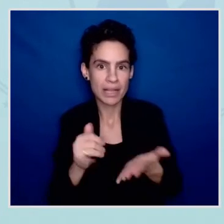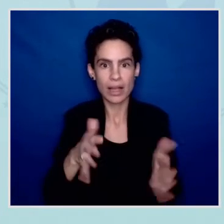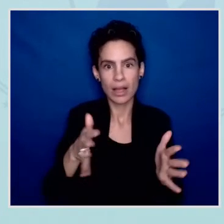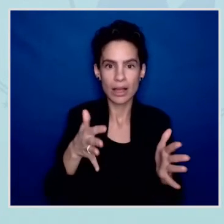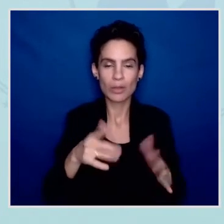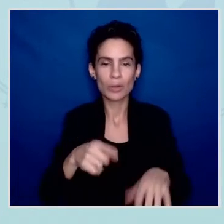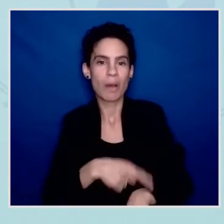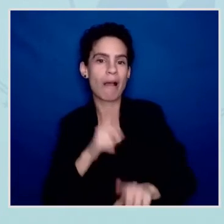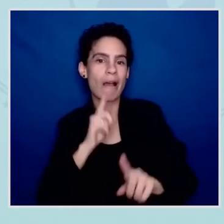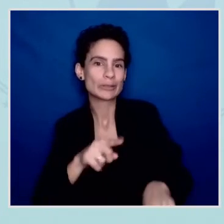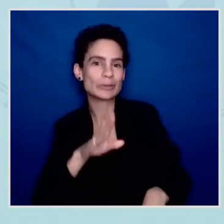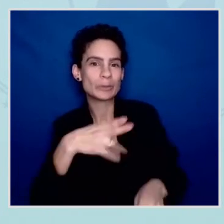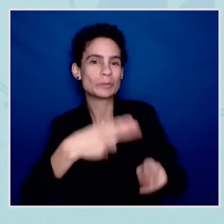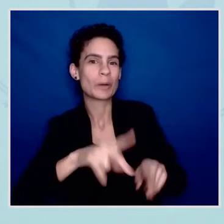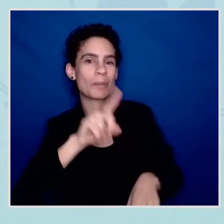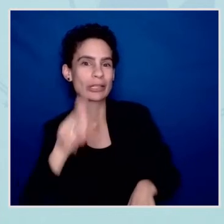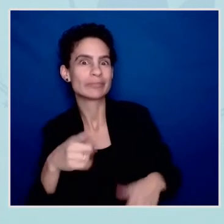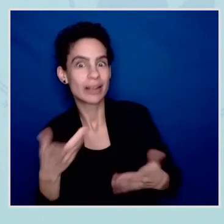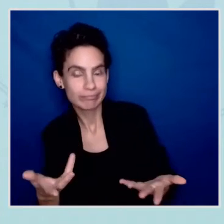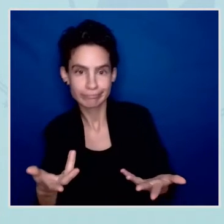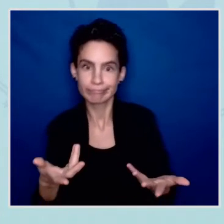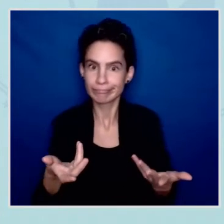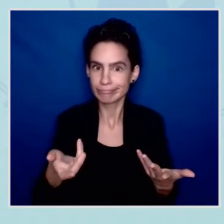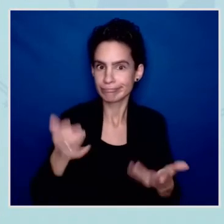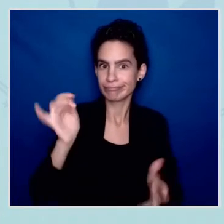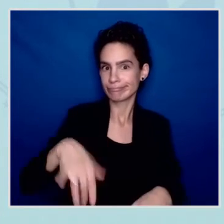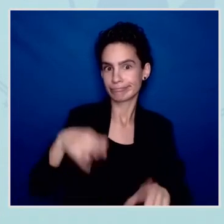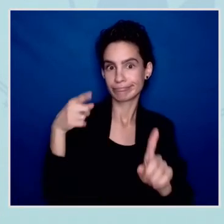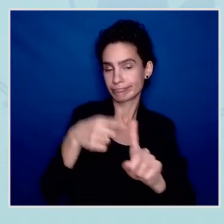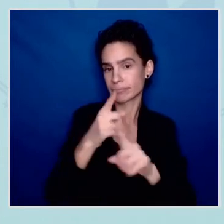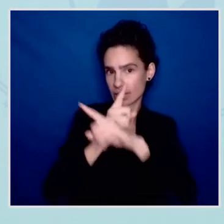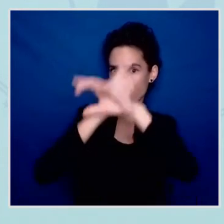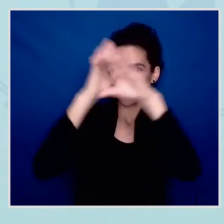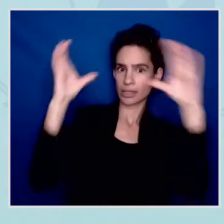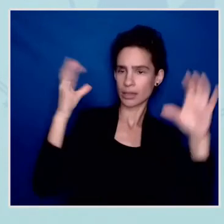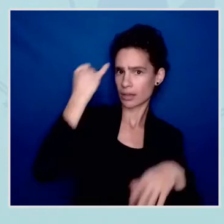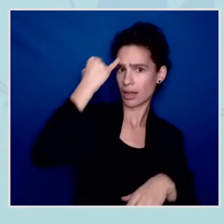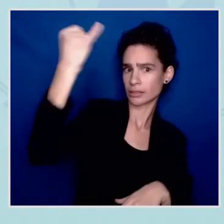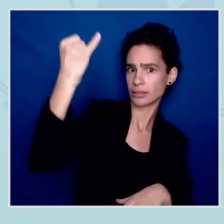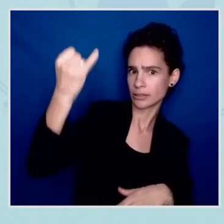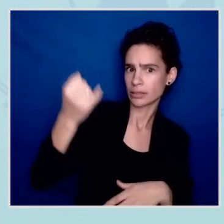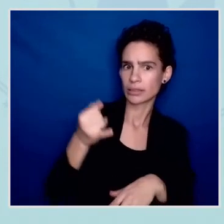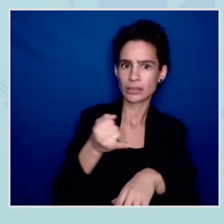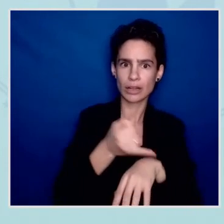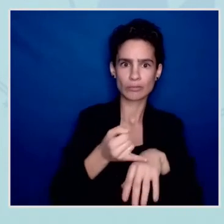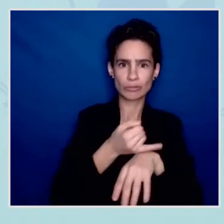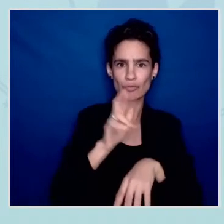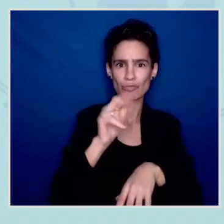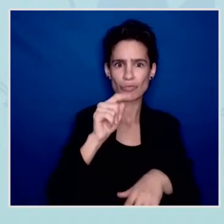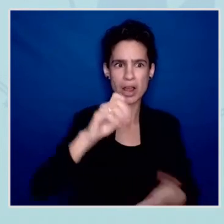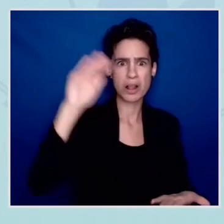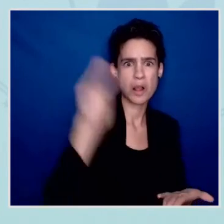THINGS THAT ARE GOING TO